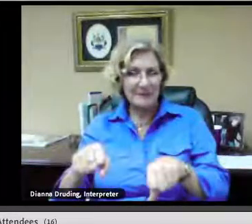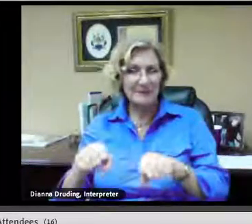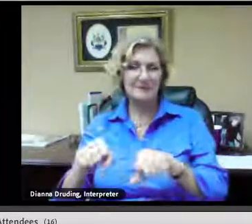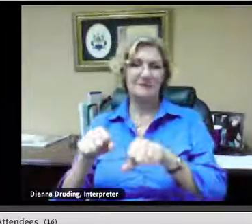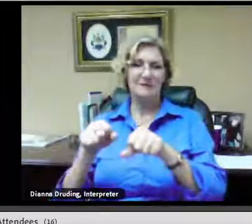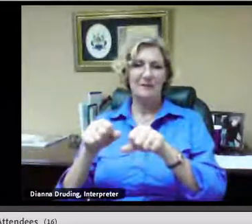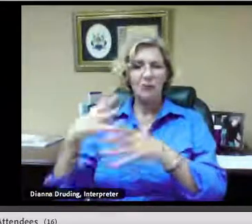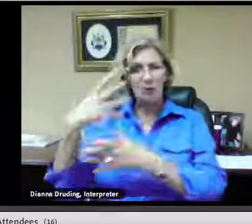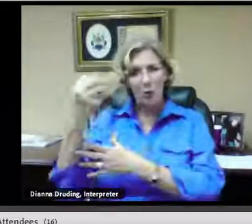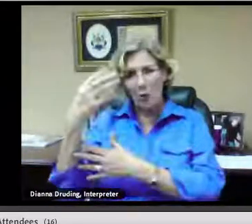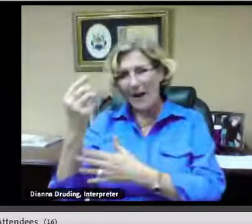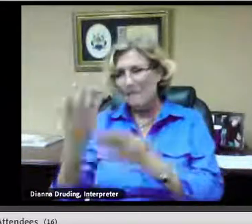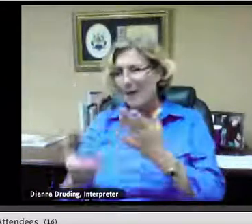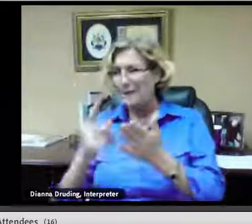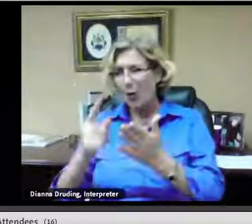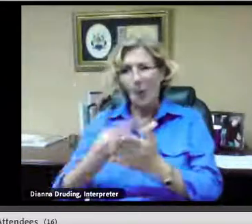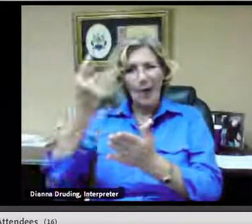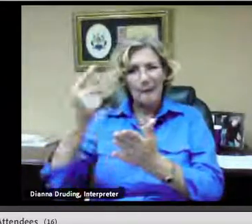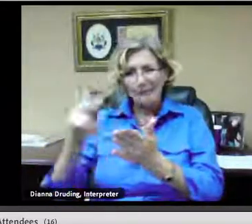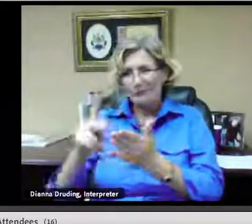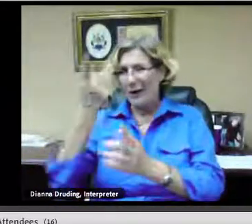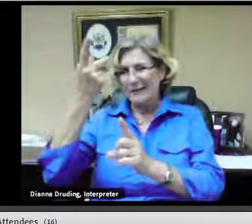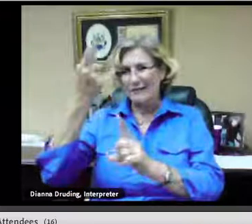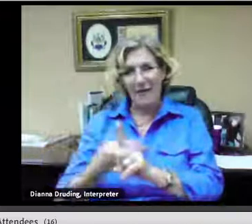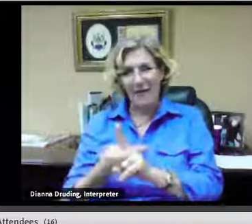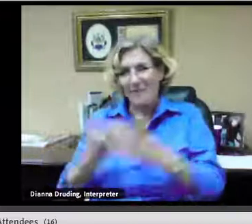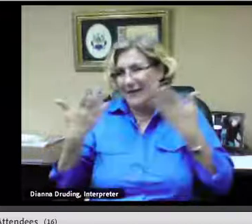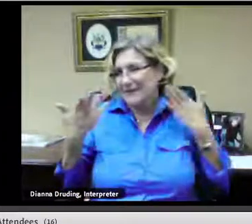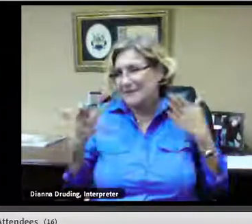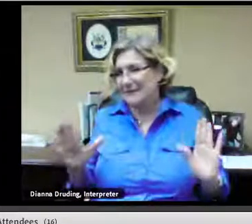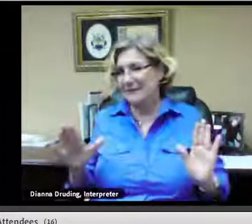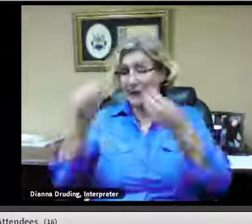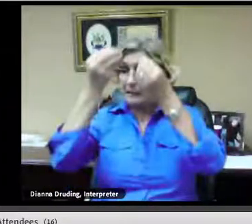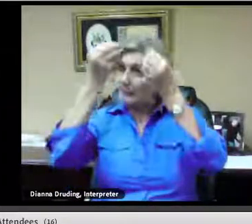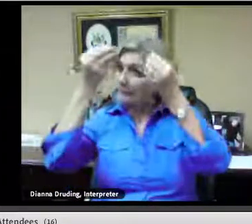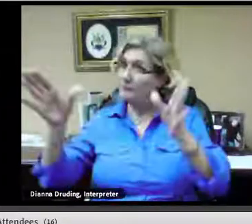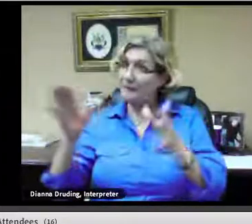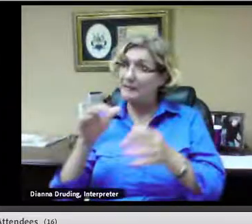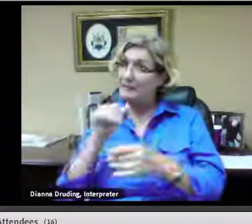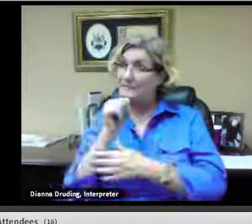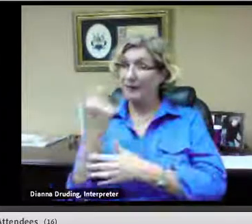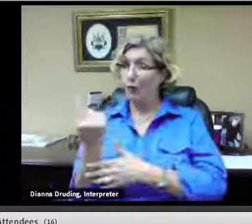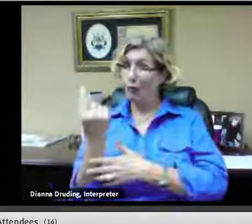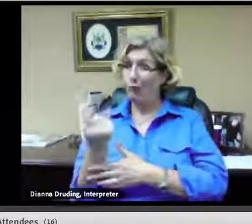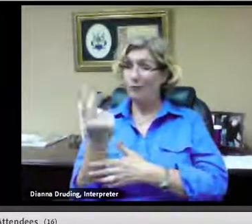If the information that's on that flyer is not also on your website, then you're going to be losing